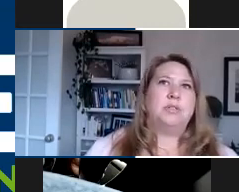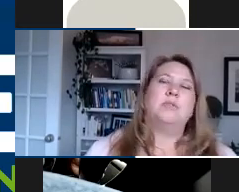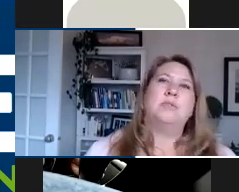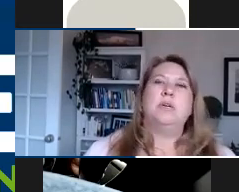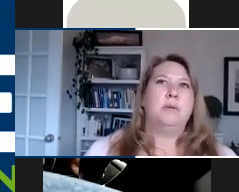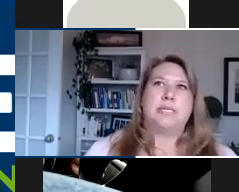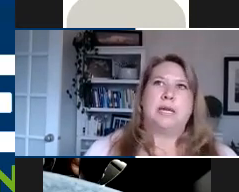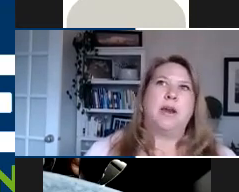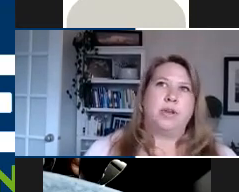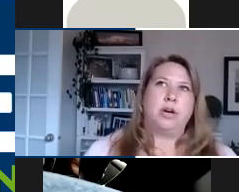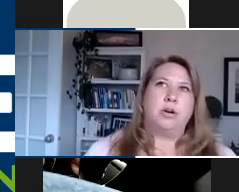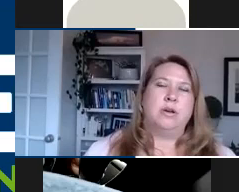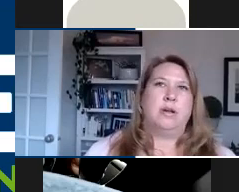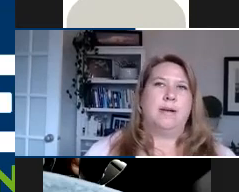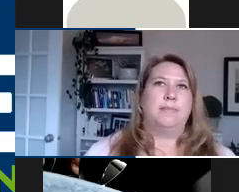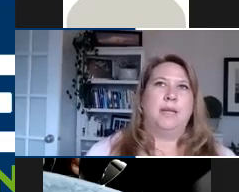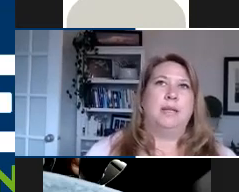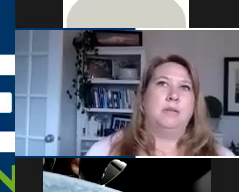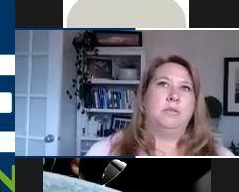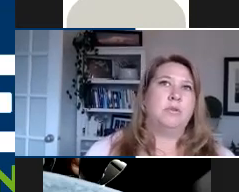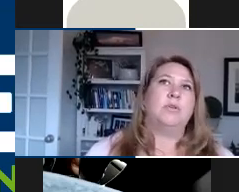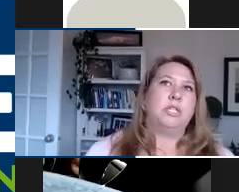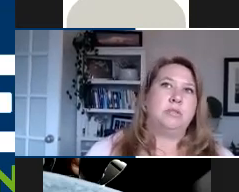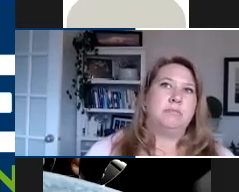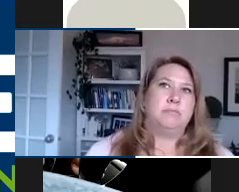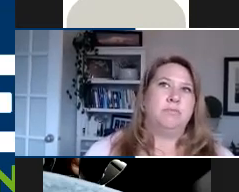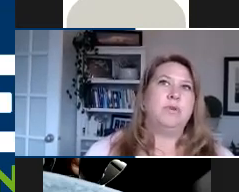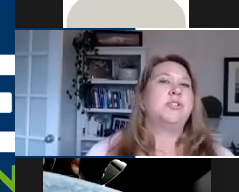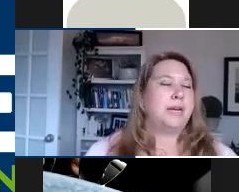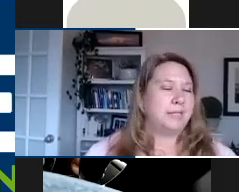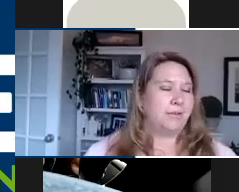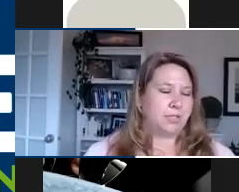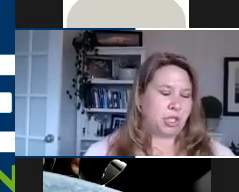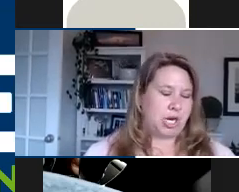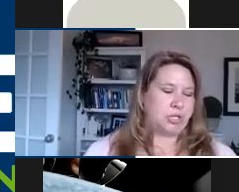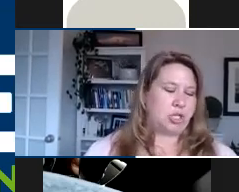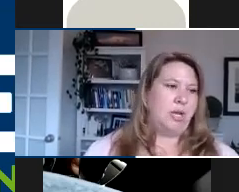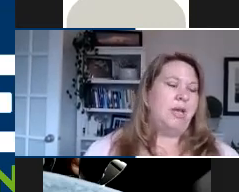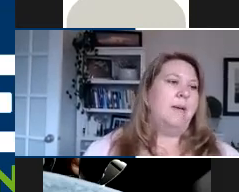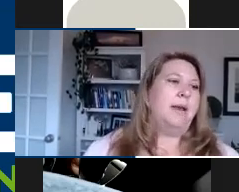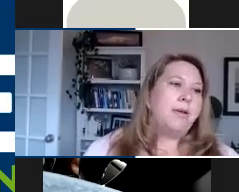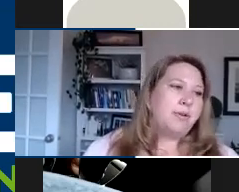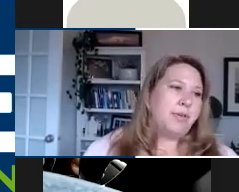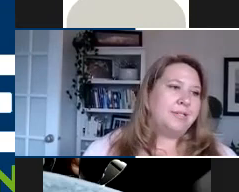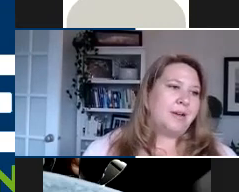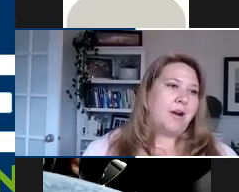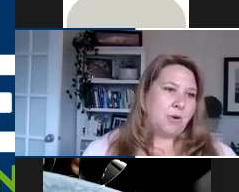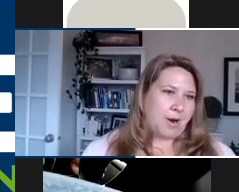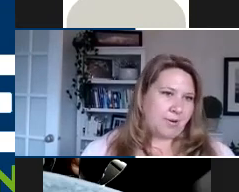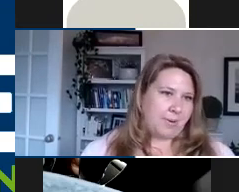Those don't need to be done every year. Those are only retrained if there's a change, but other things are required